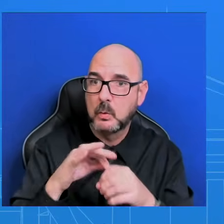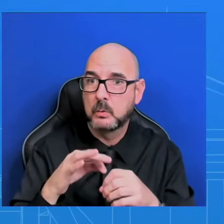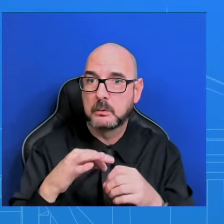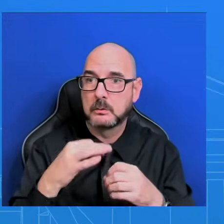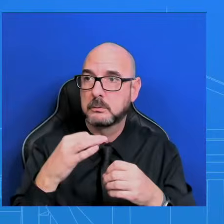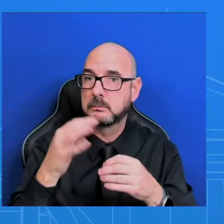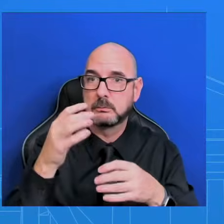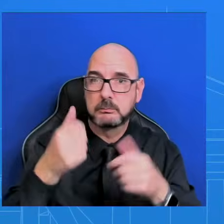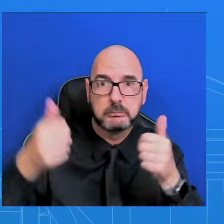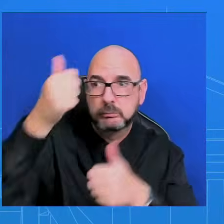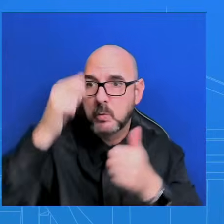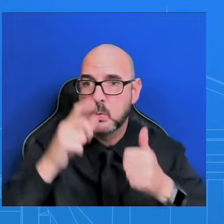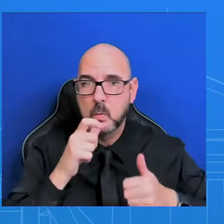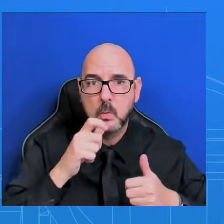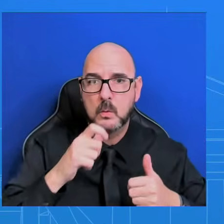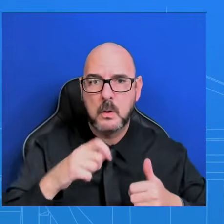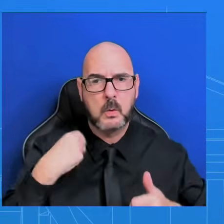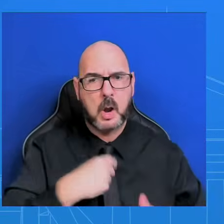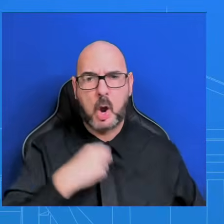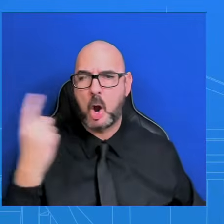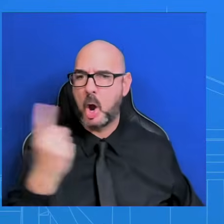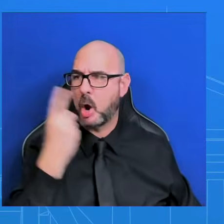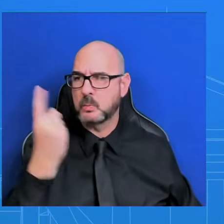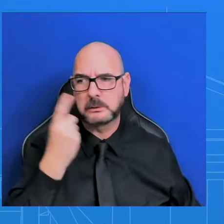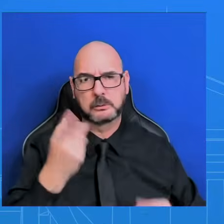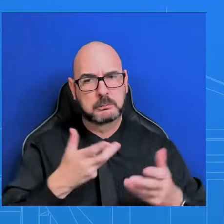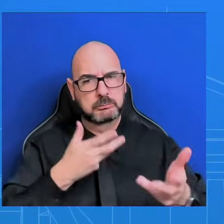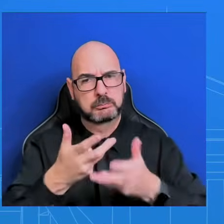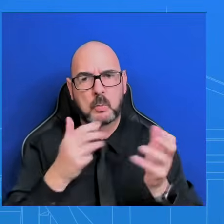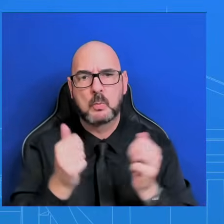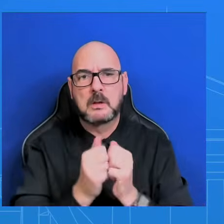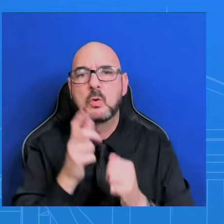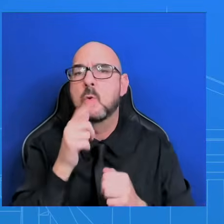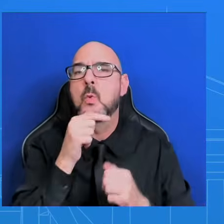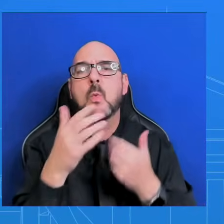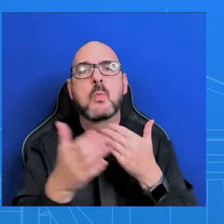people decide to put in -- into power and government. We'll always work with them,